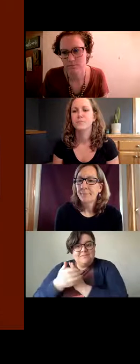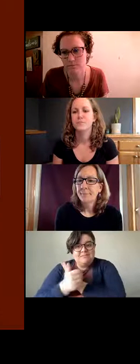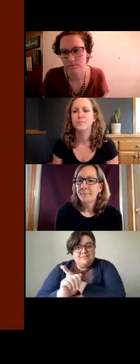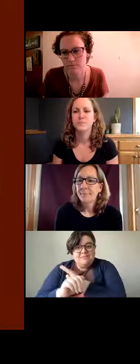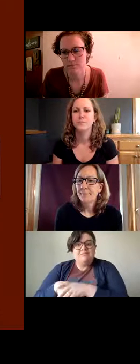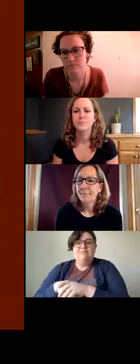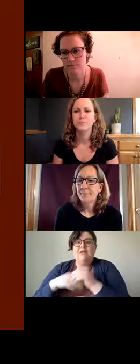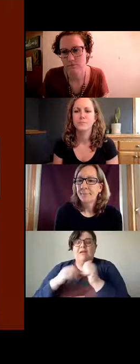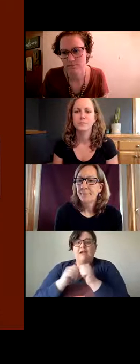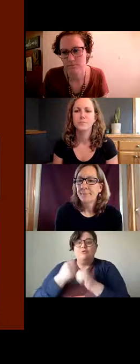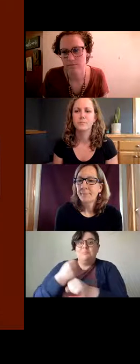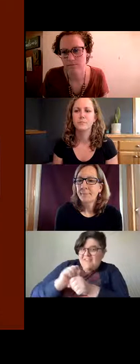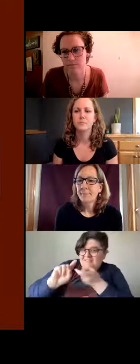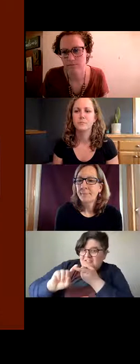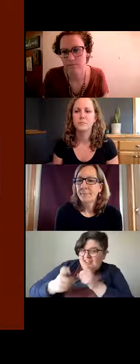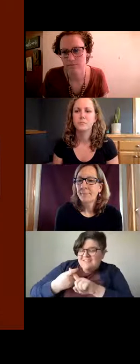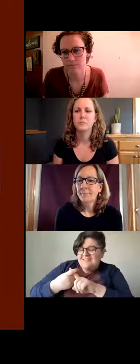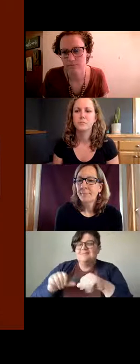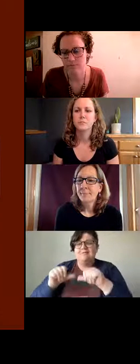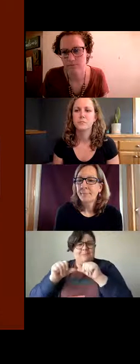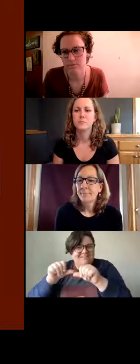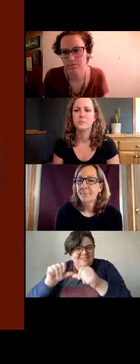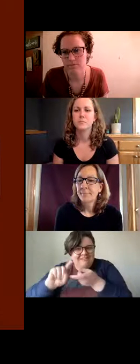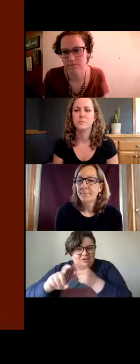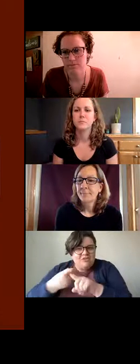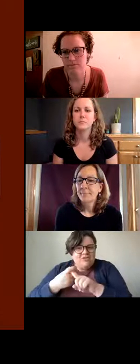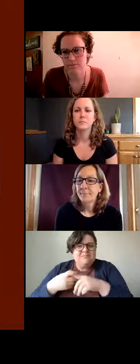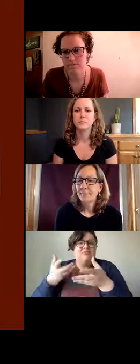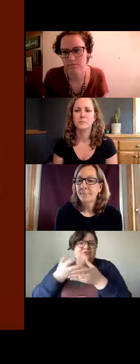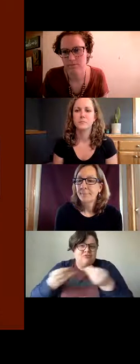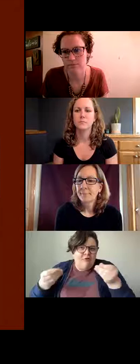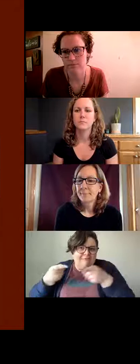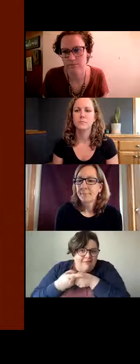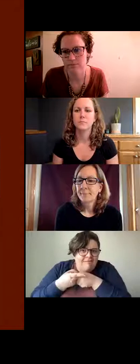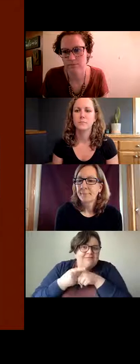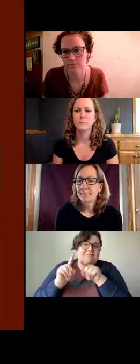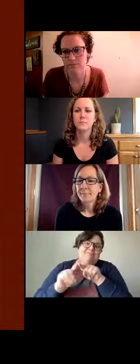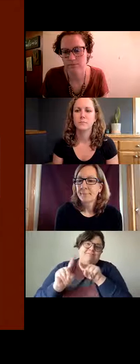It also focuses on friendship skills, like how to make friends, how to maintain friendships,